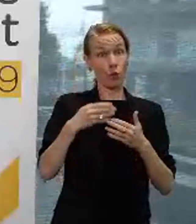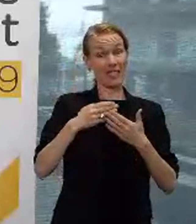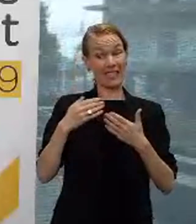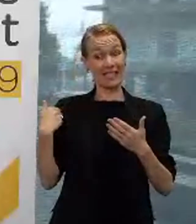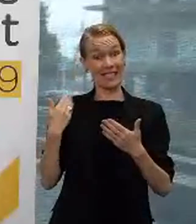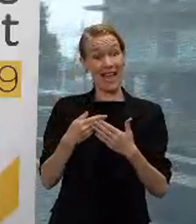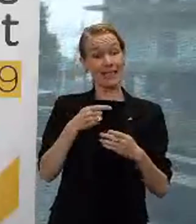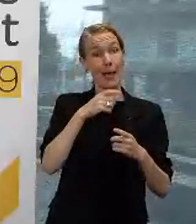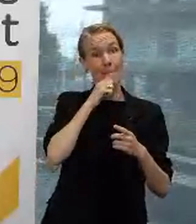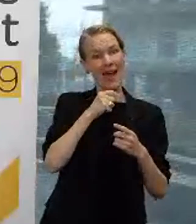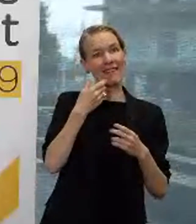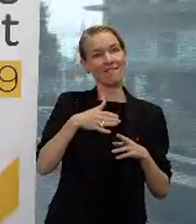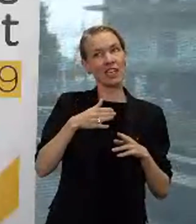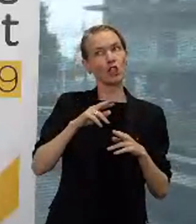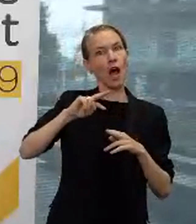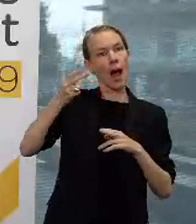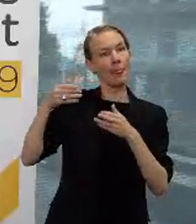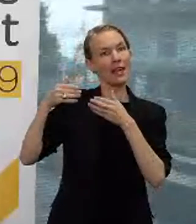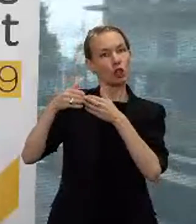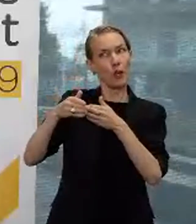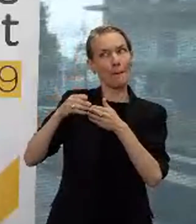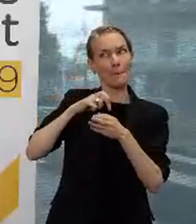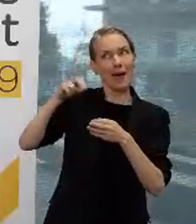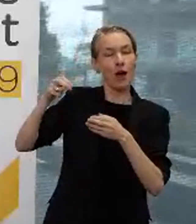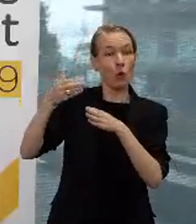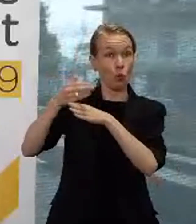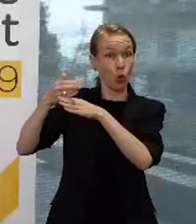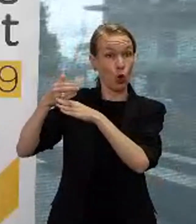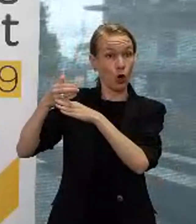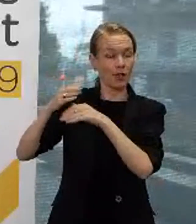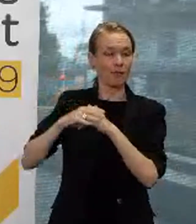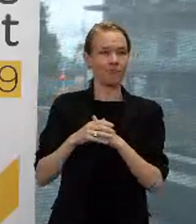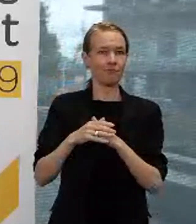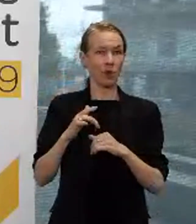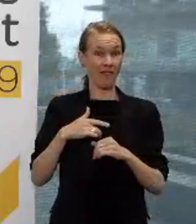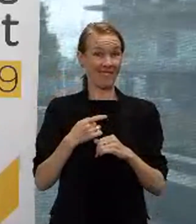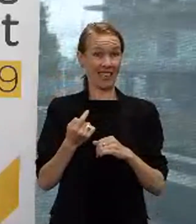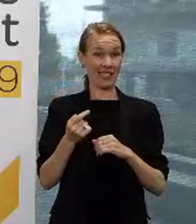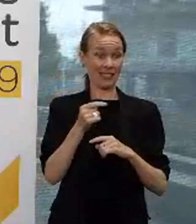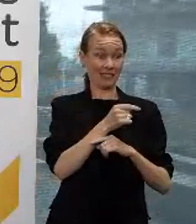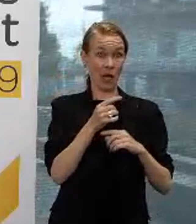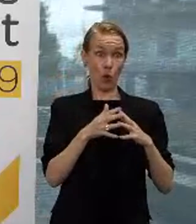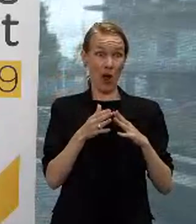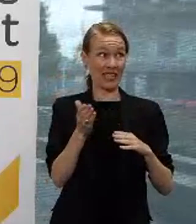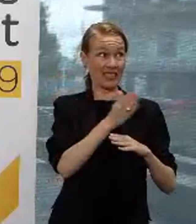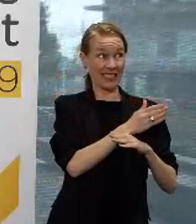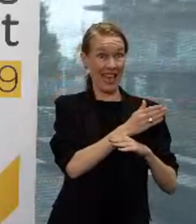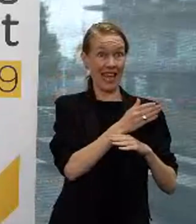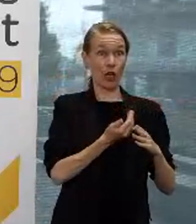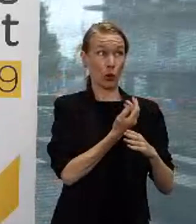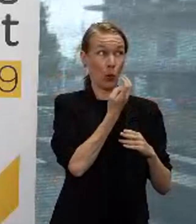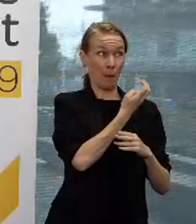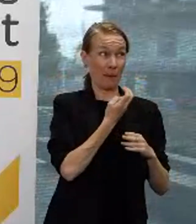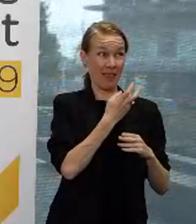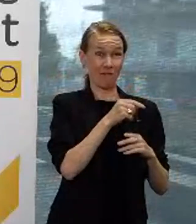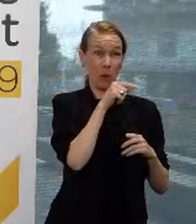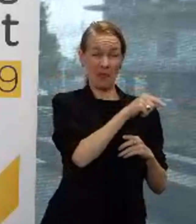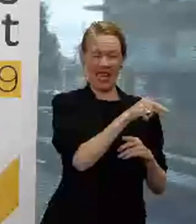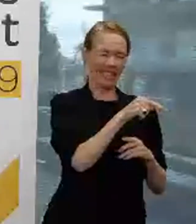It's very unlikely the ship he worked on Wednesday in New Plymouth is the source of the infection, because it would be a very, very short incubation period.